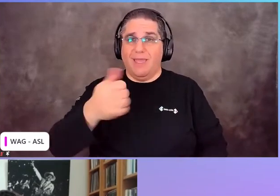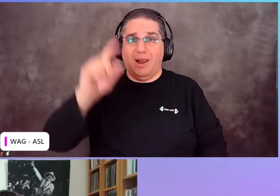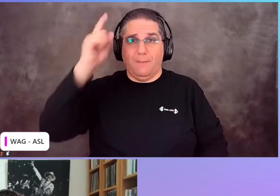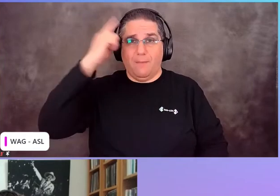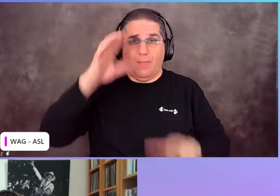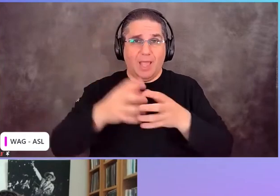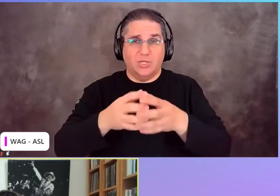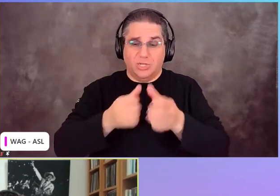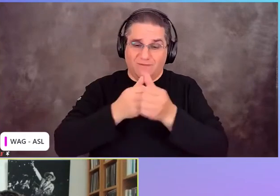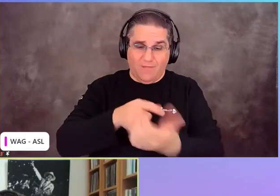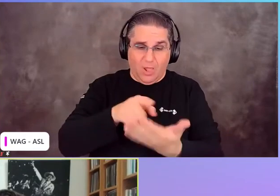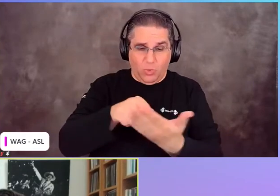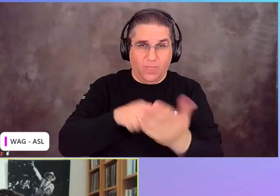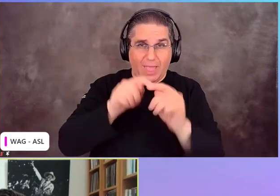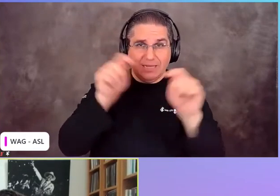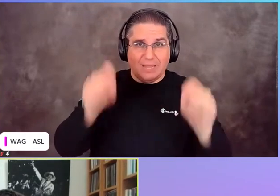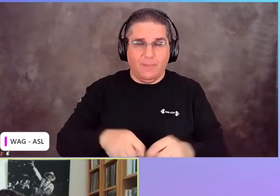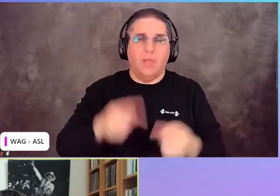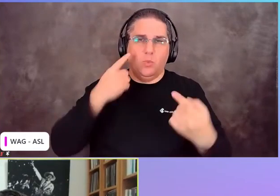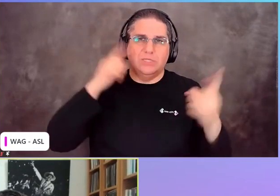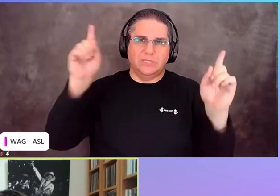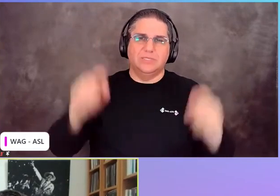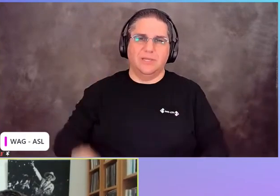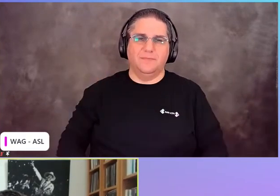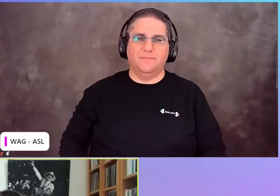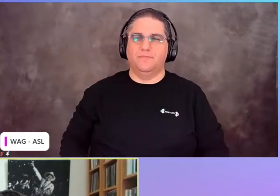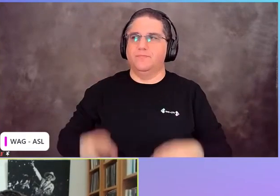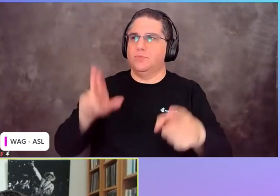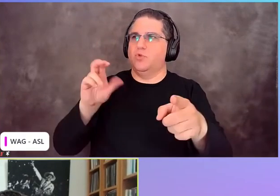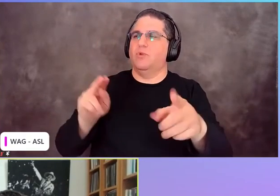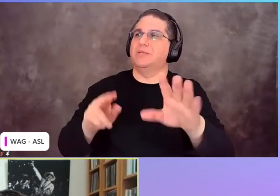us. There is no kind of black art in producing good accessibility statements here the template is there, it's